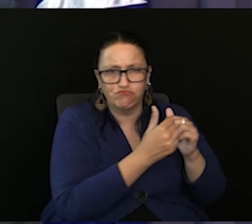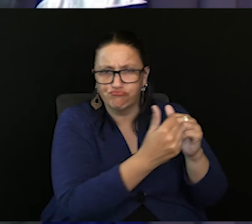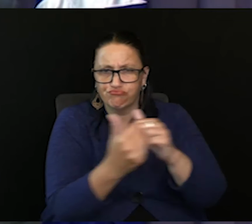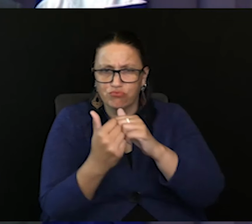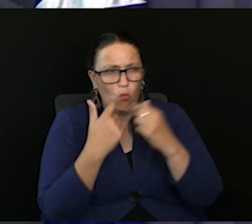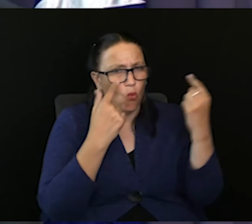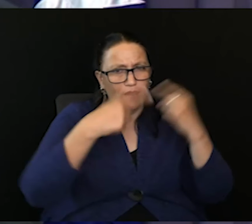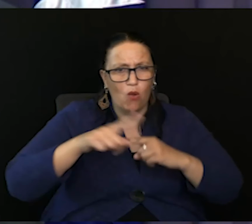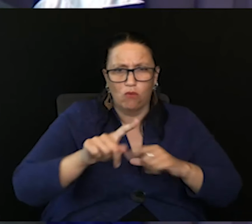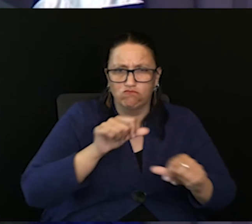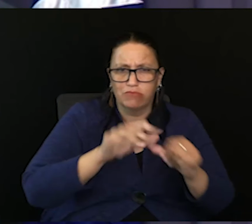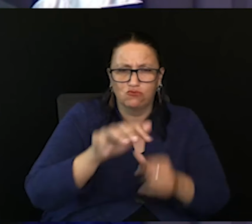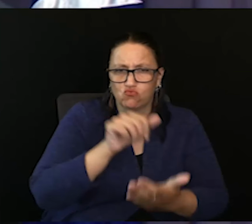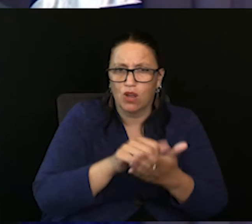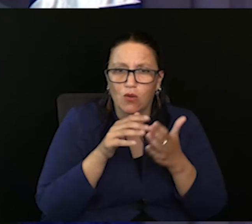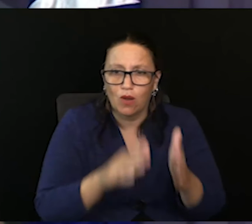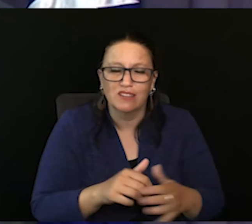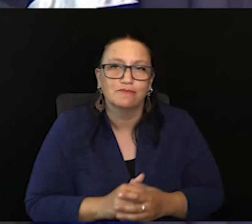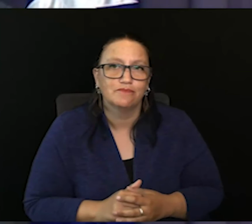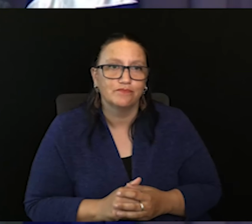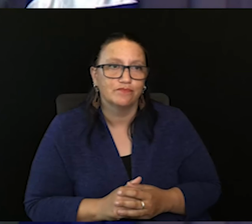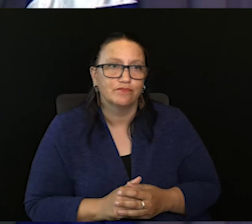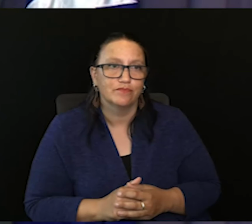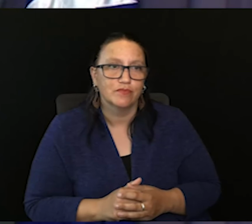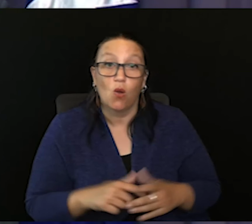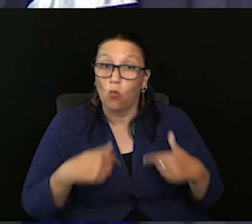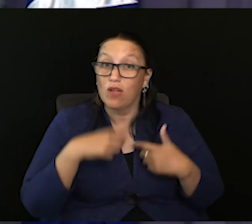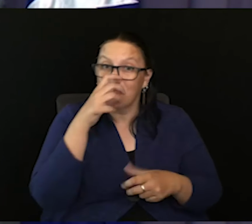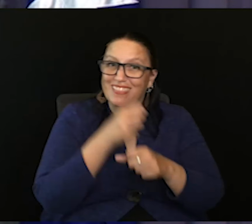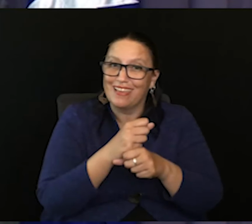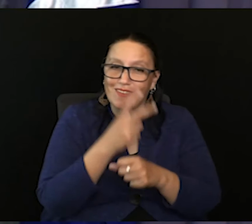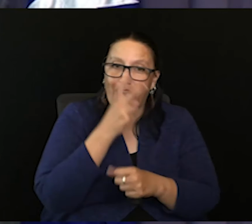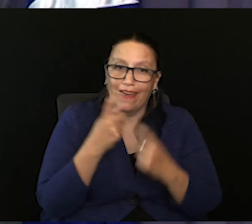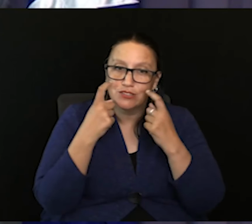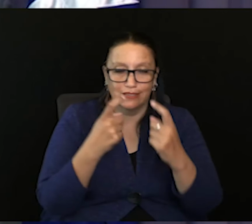So over the coming days, that's being done. There is a view that aged care will be one